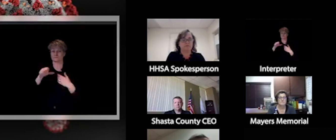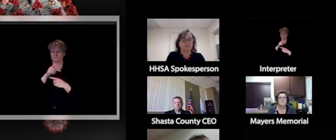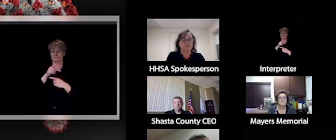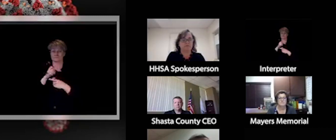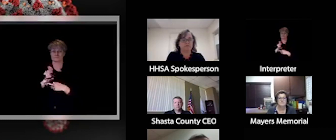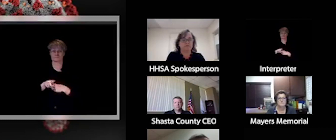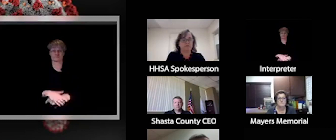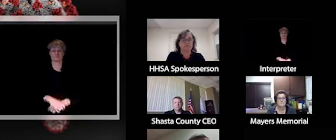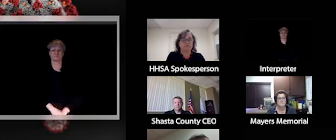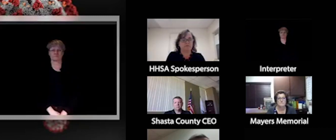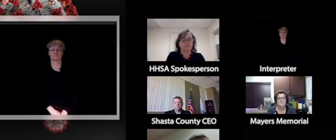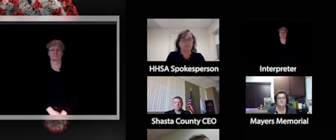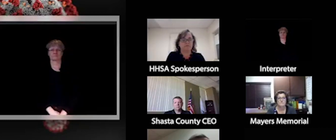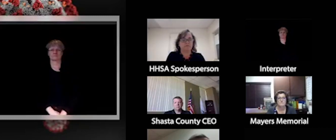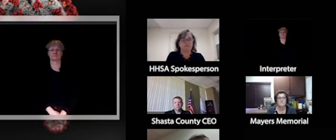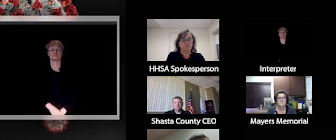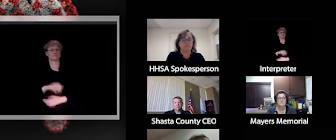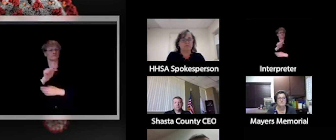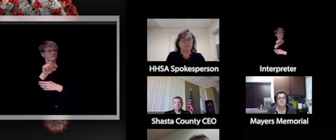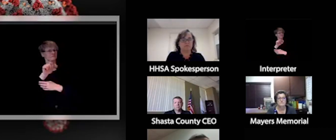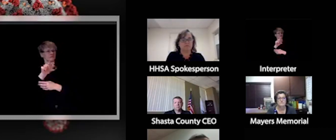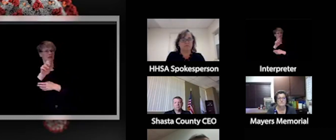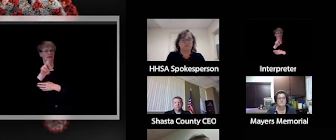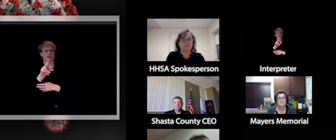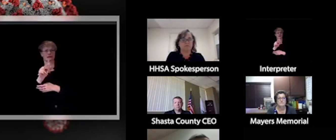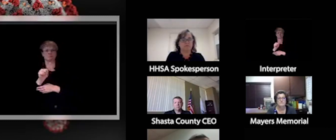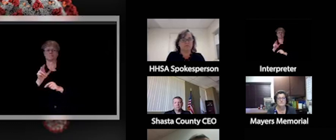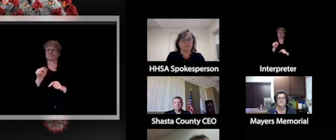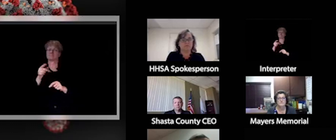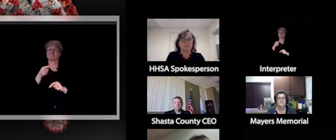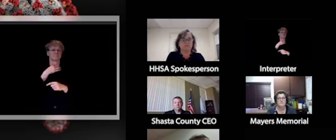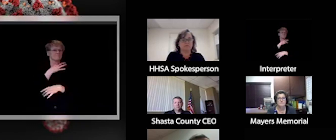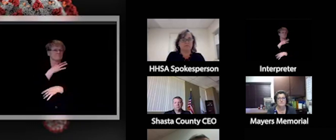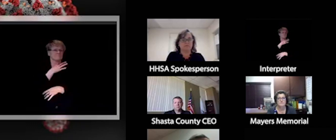No, other than I was just curious, obviously neither of them is here, but I was just curious.